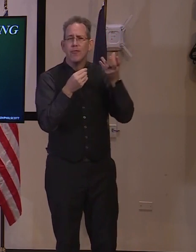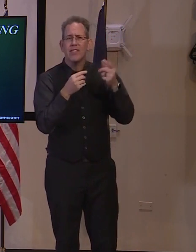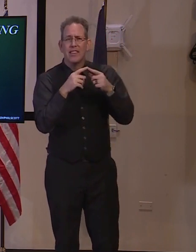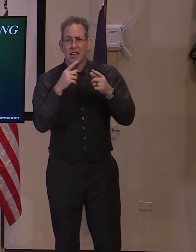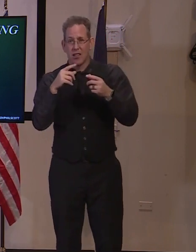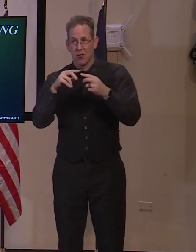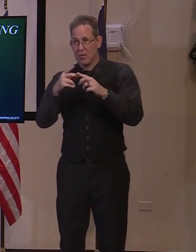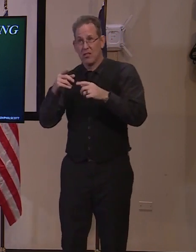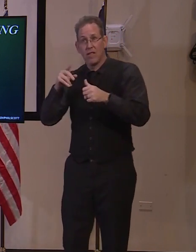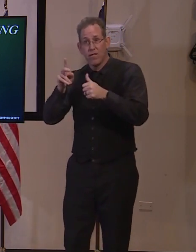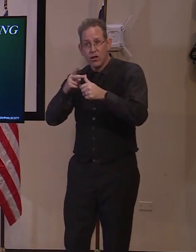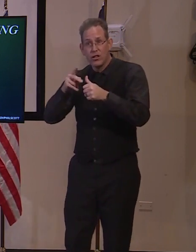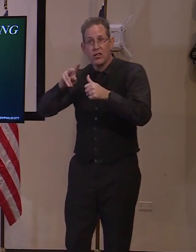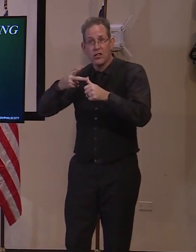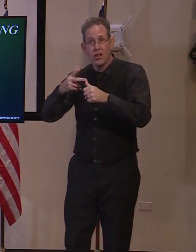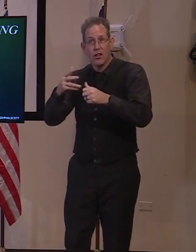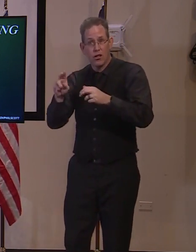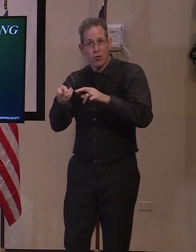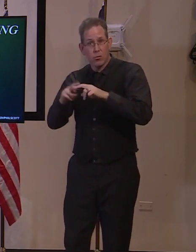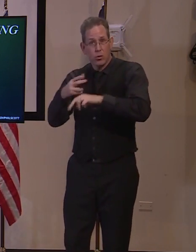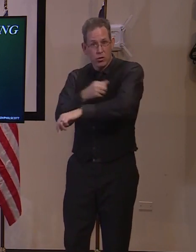more likely a matter of when, not if.